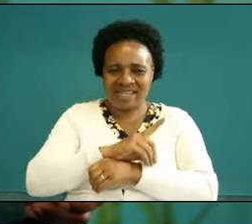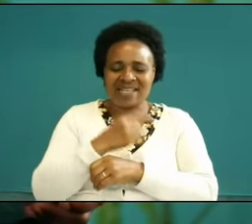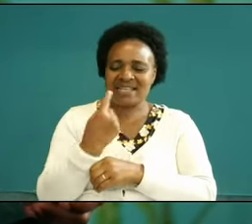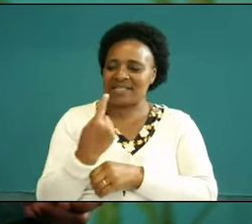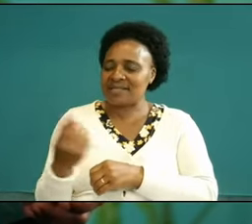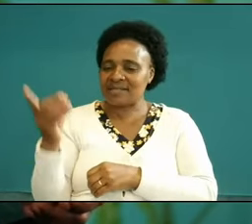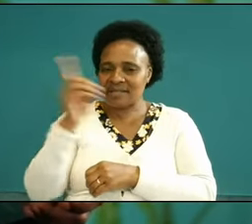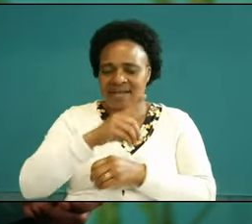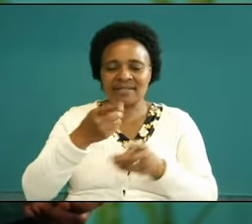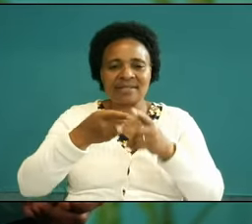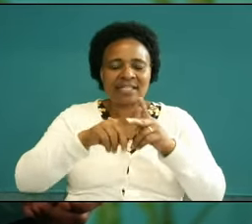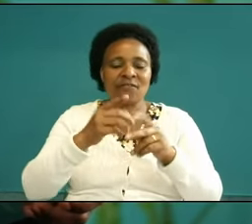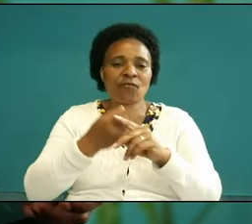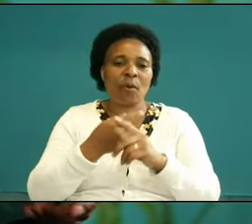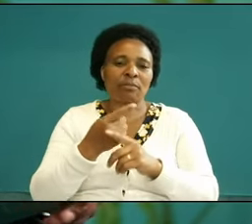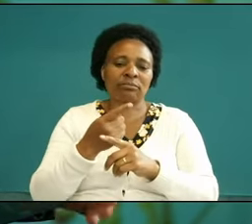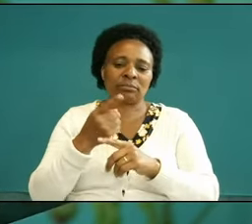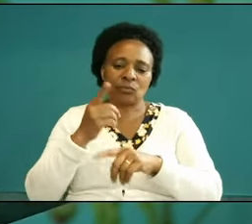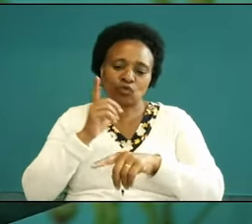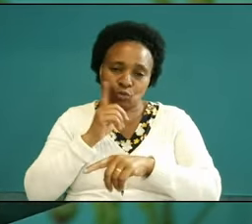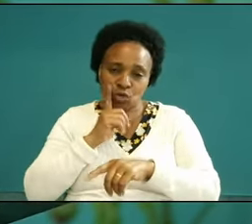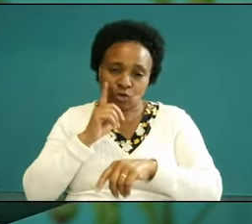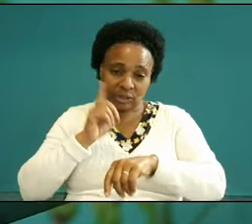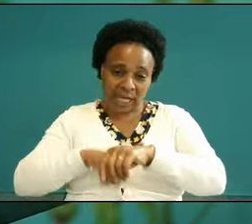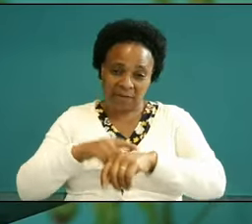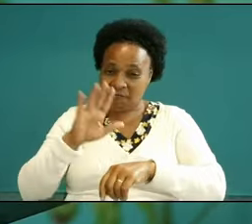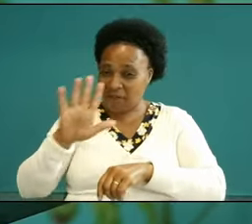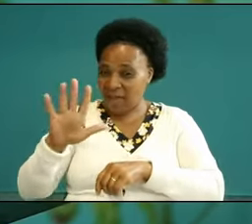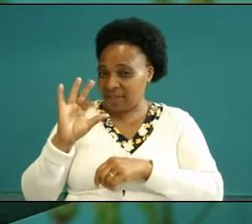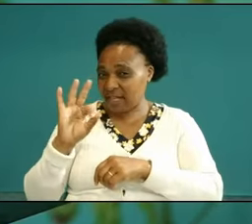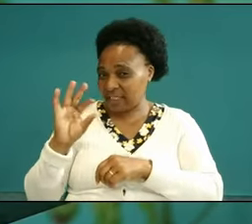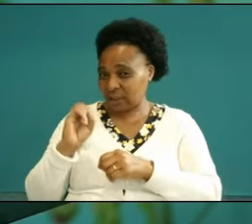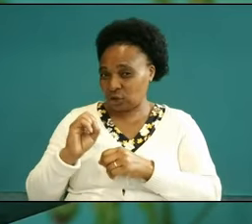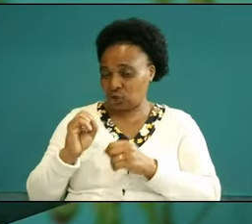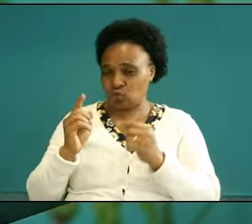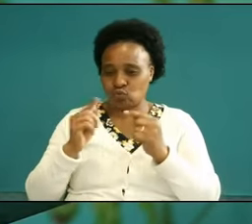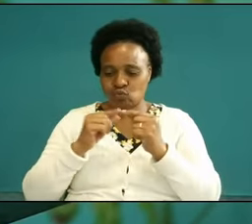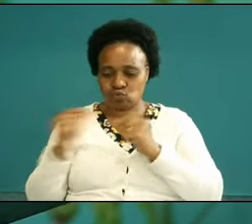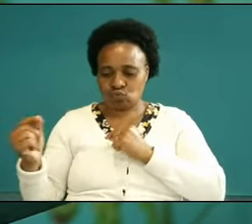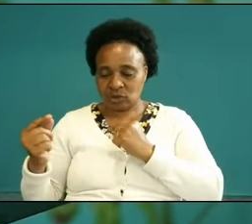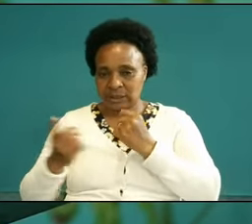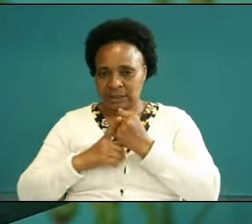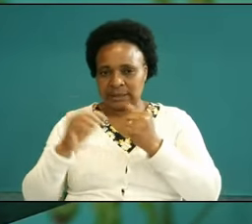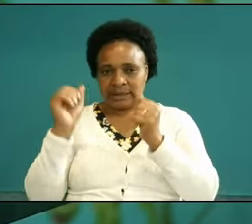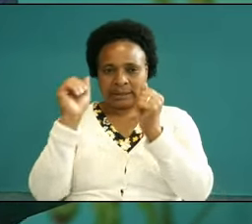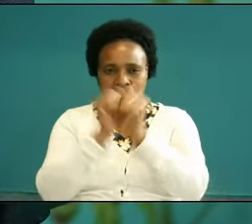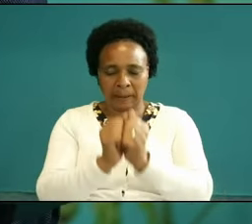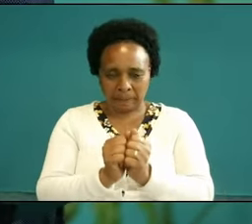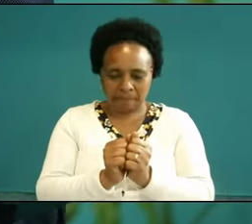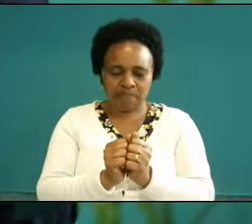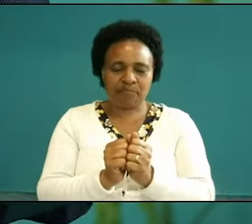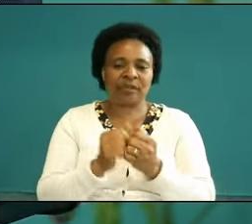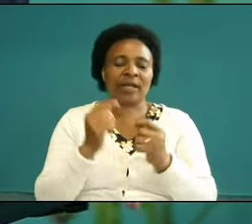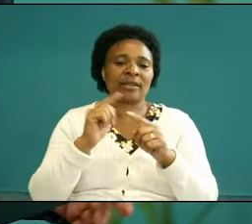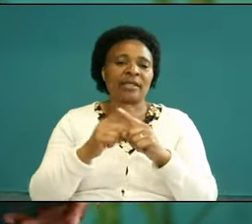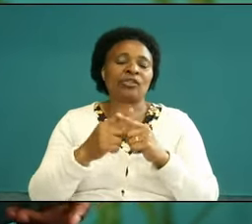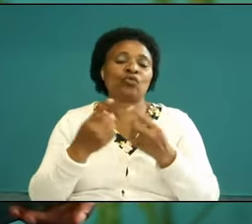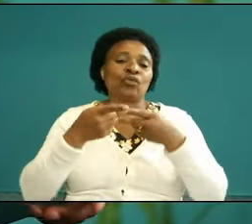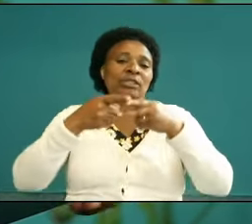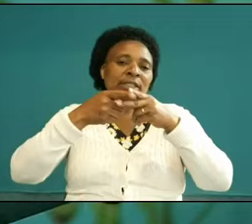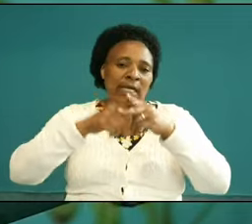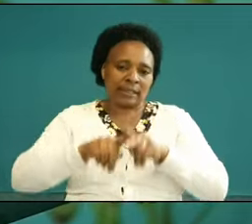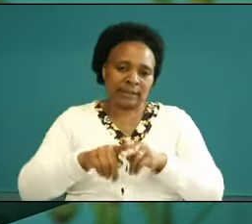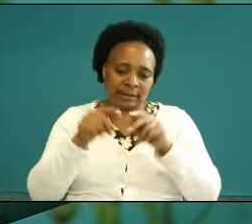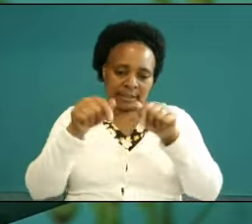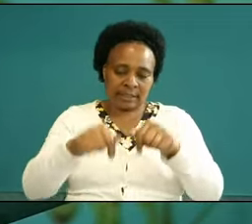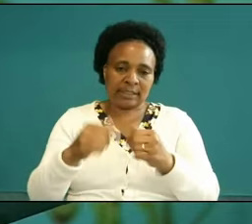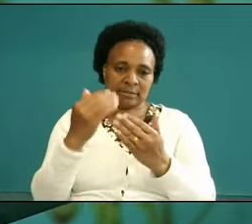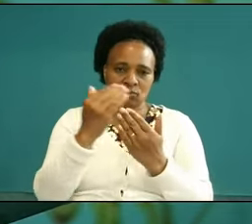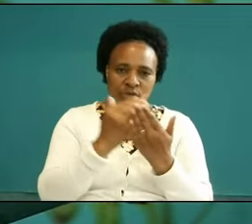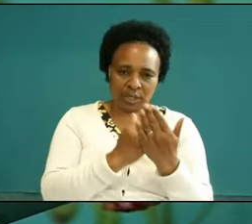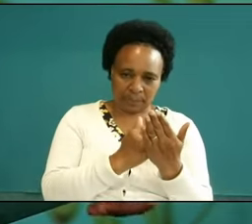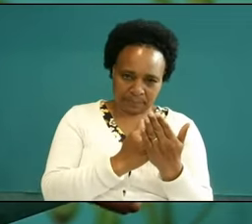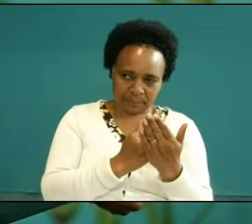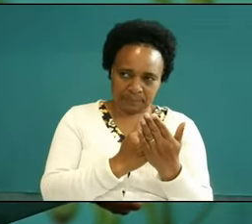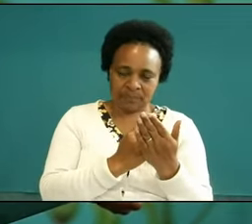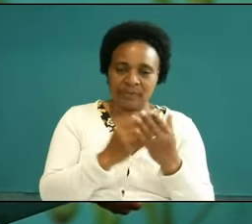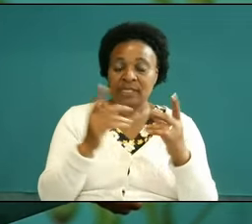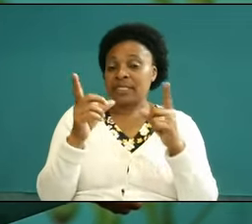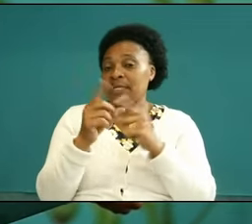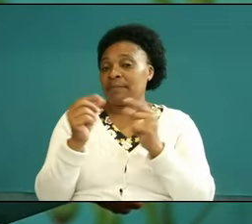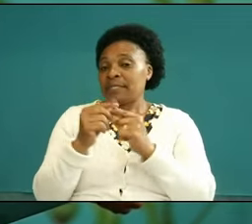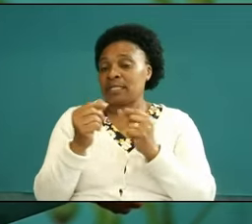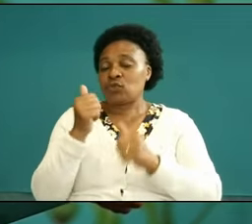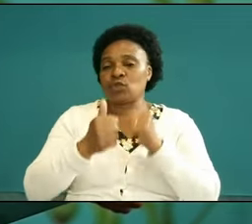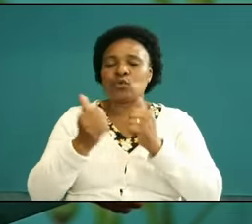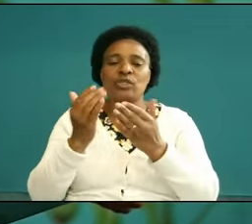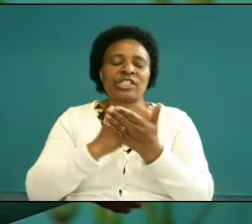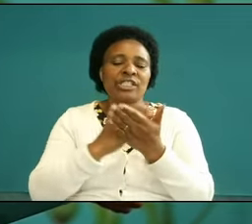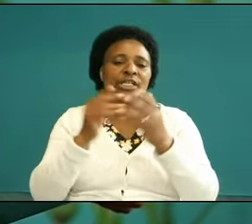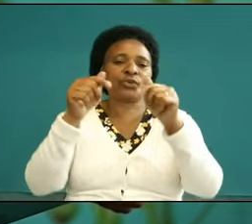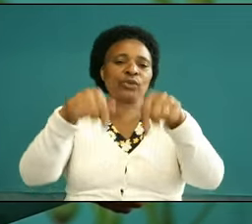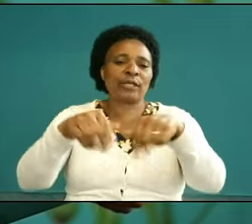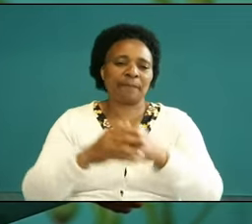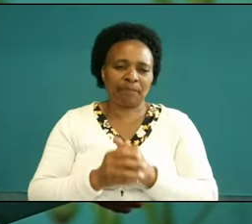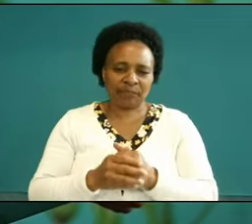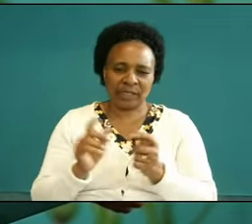starting tomorrow from 5:30 to 6:10 now to start office is the message that we share today turning